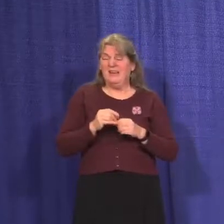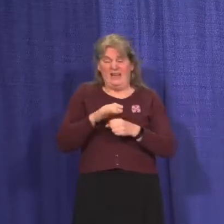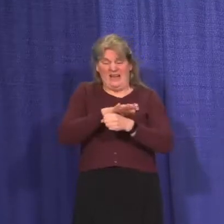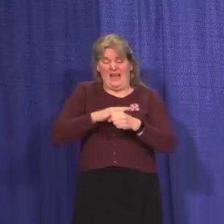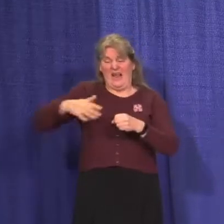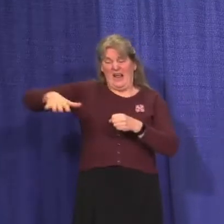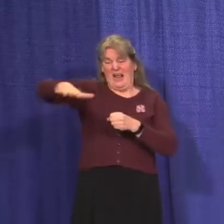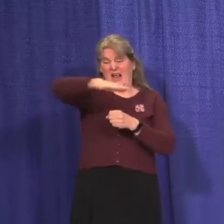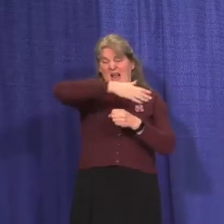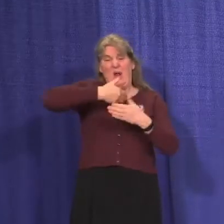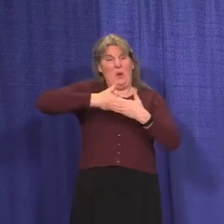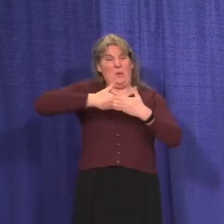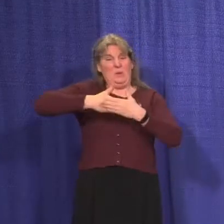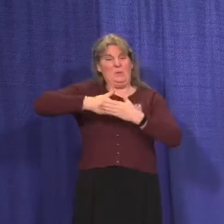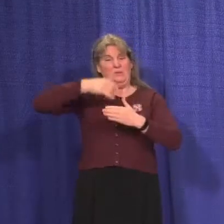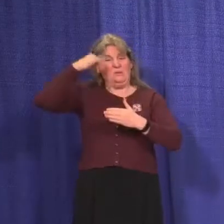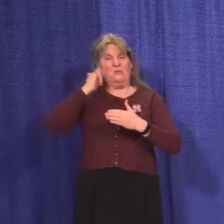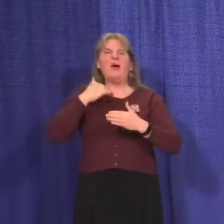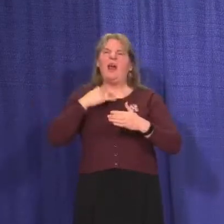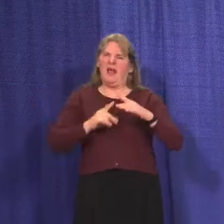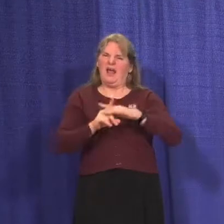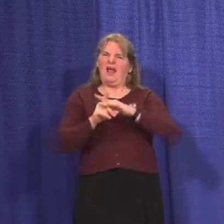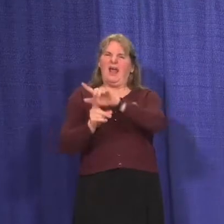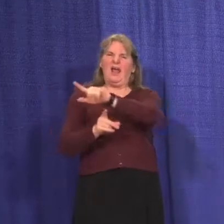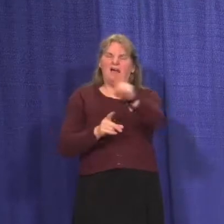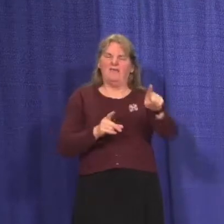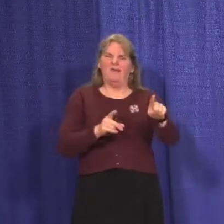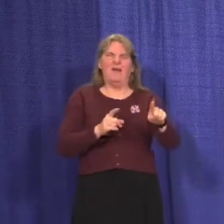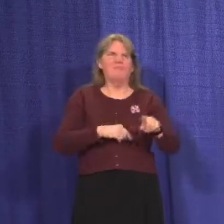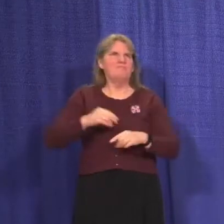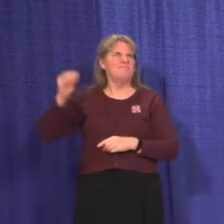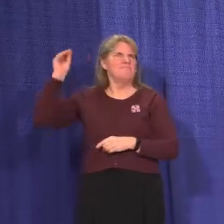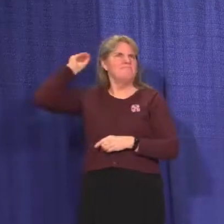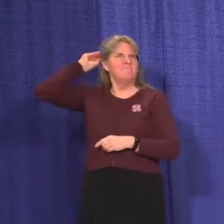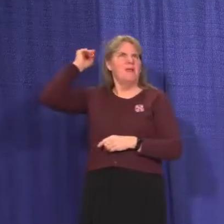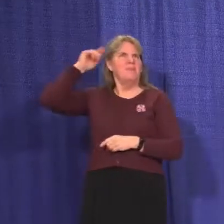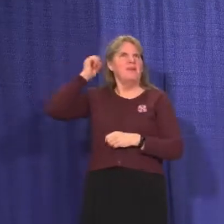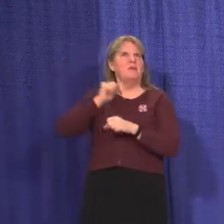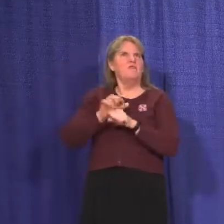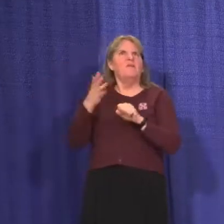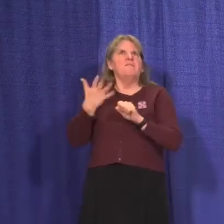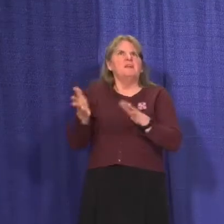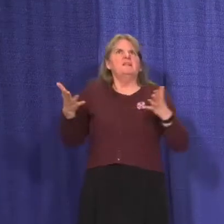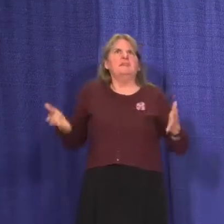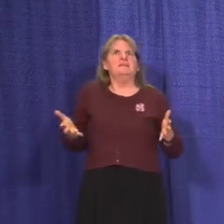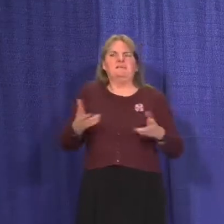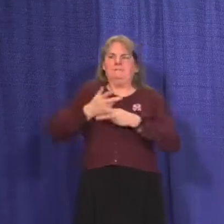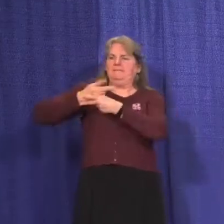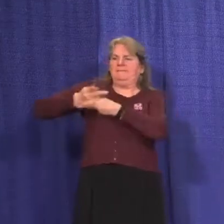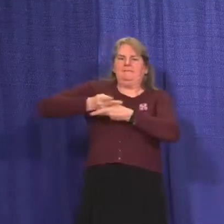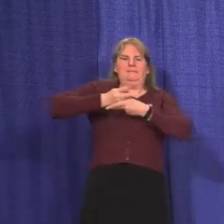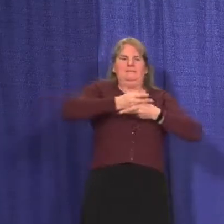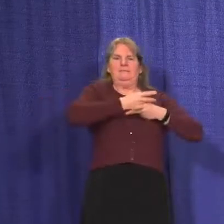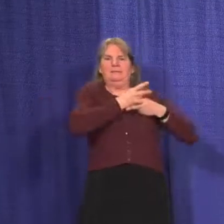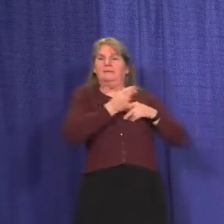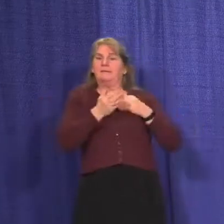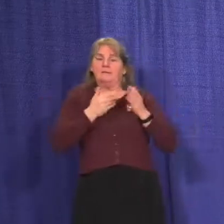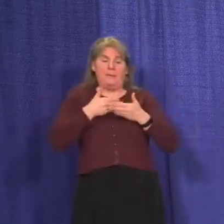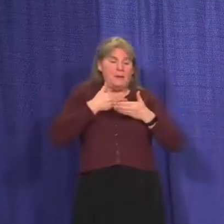COVID is here even when it feels like something unlikely are far away. Let's continue to keep our